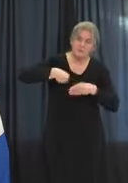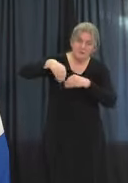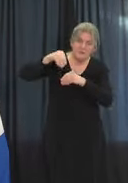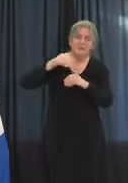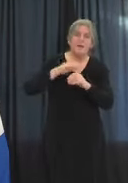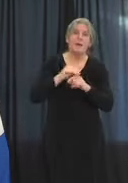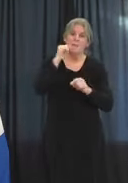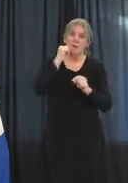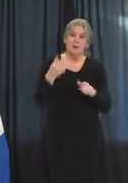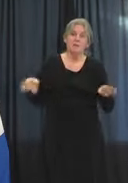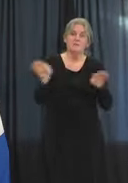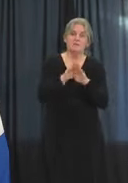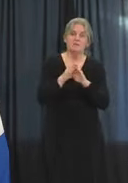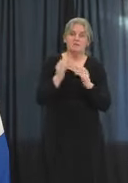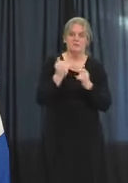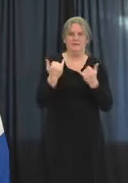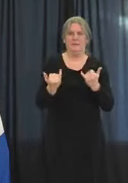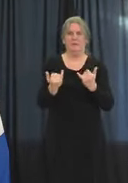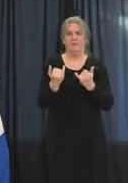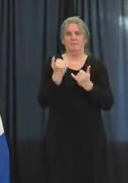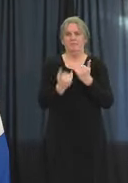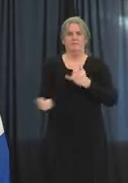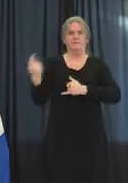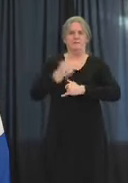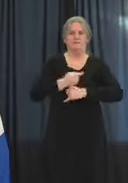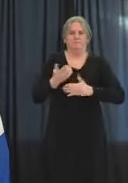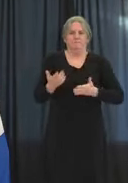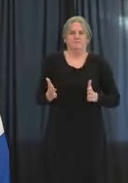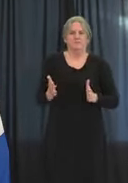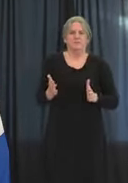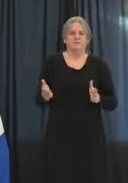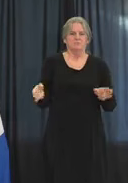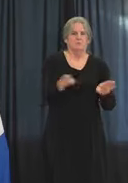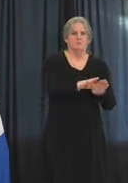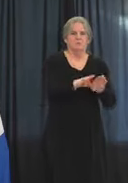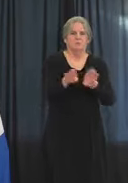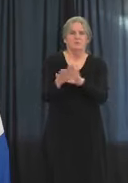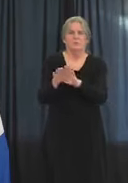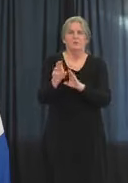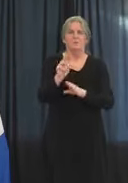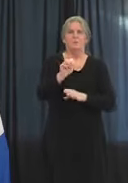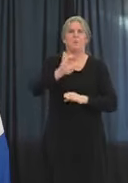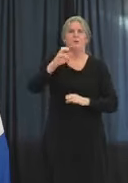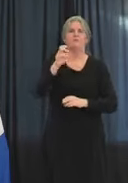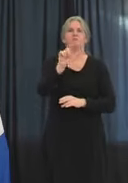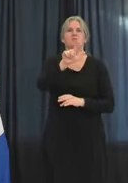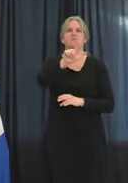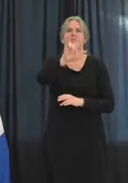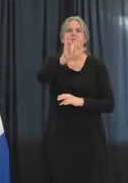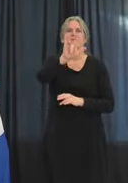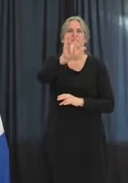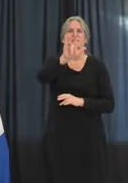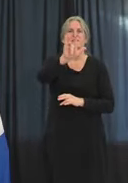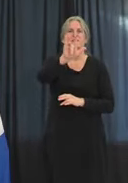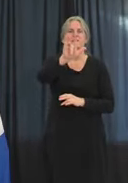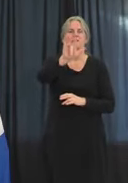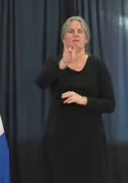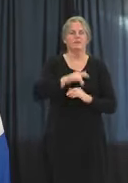service establishments by end of day. On March 25th.